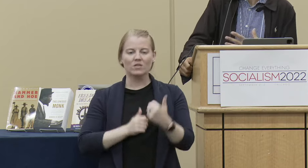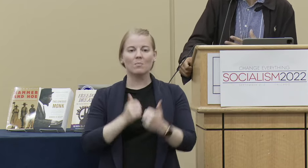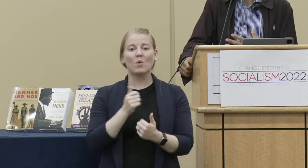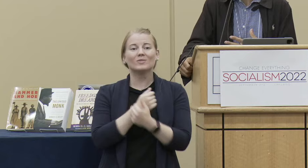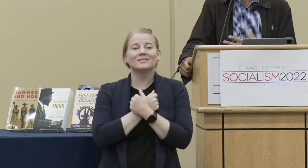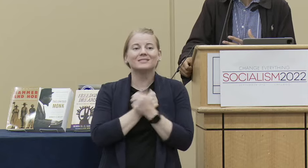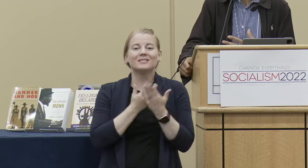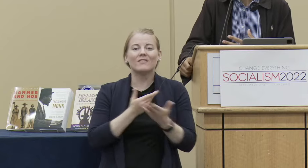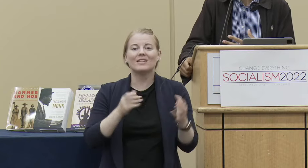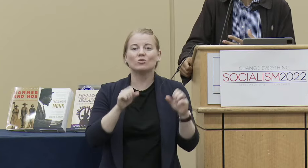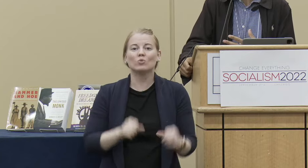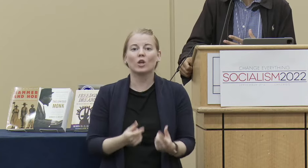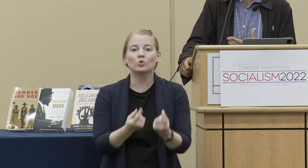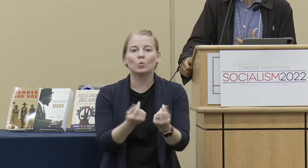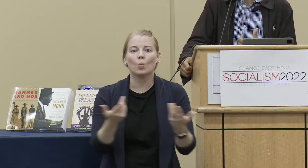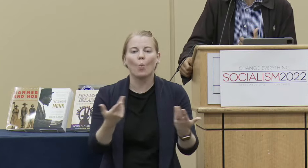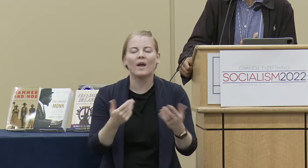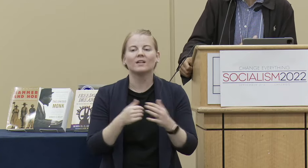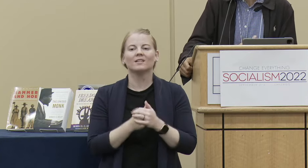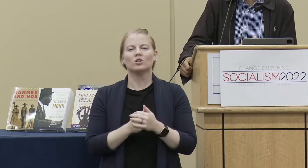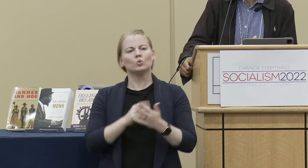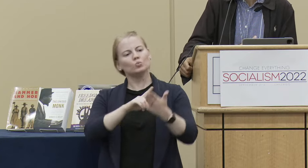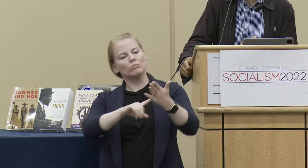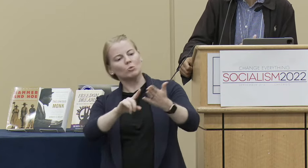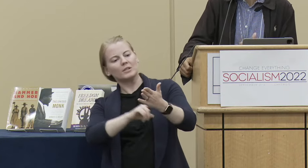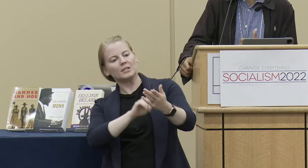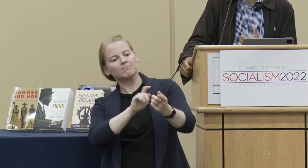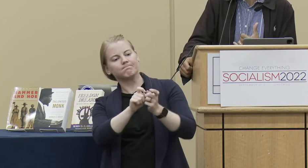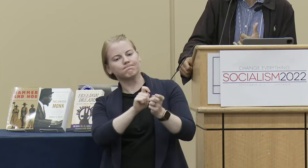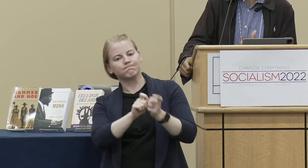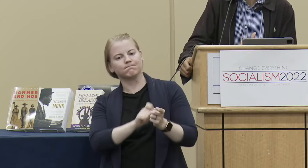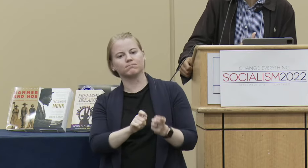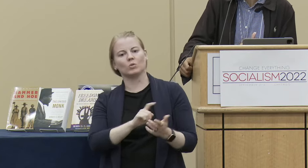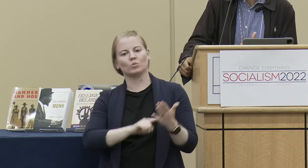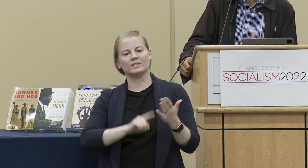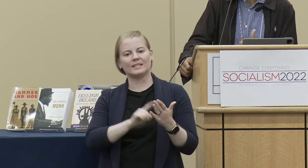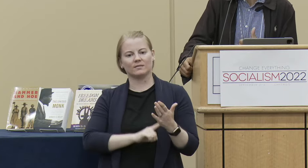criticism well, the most loving thing you can do is to